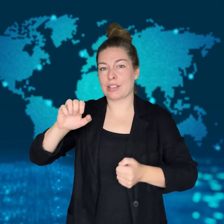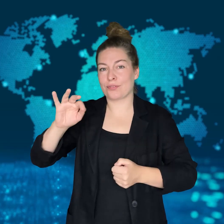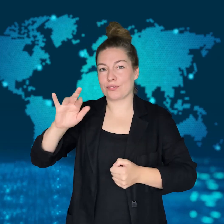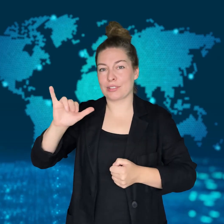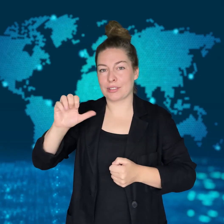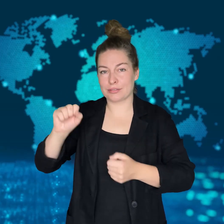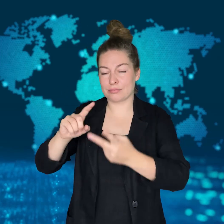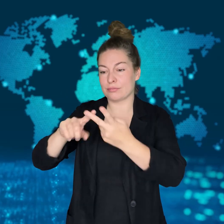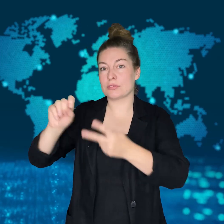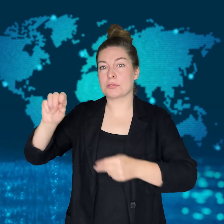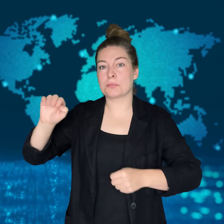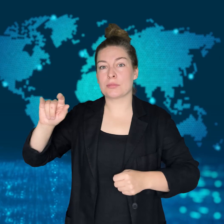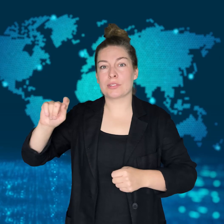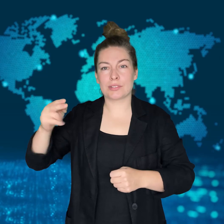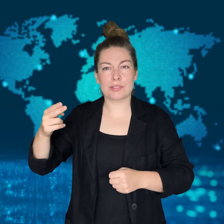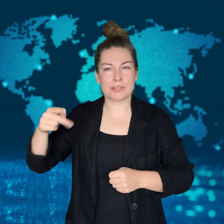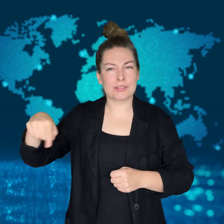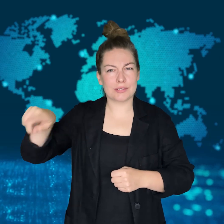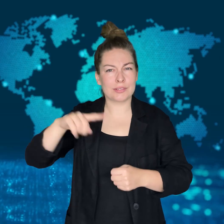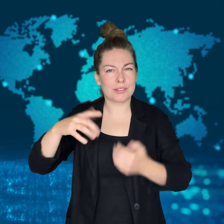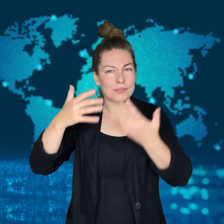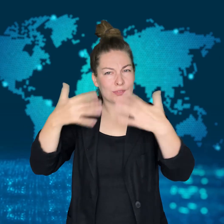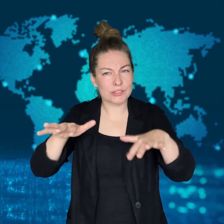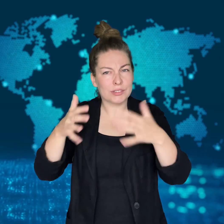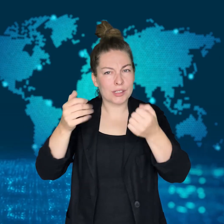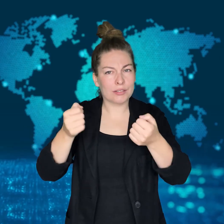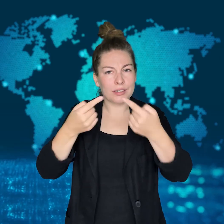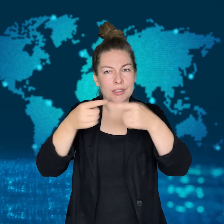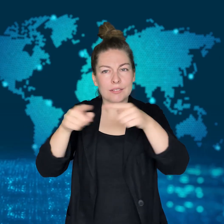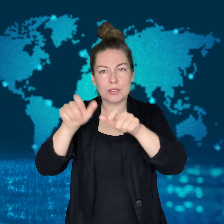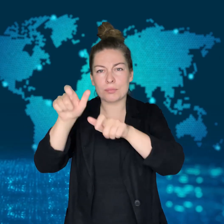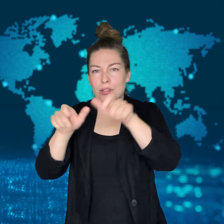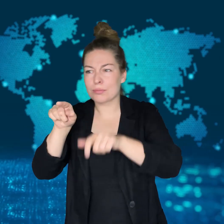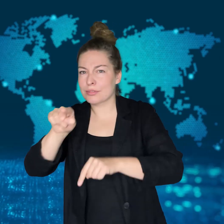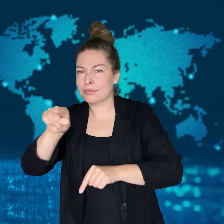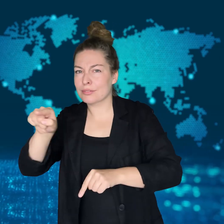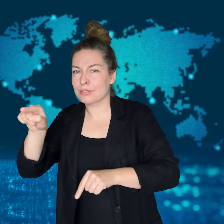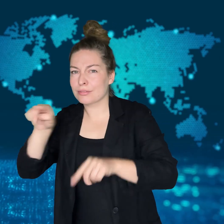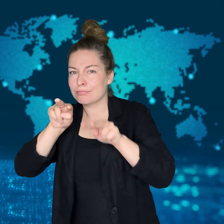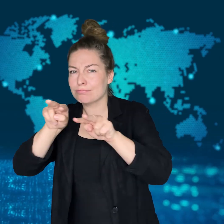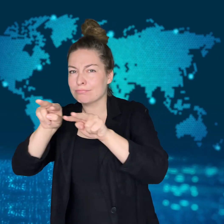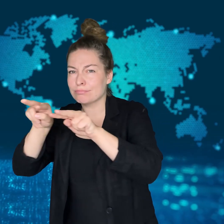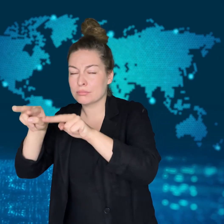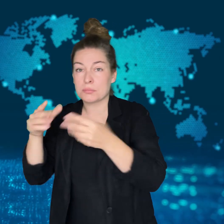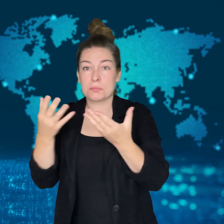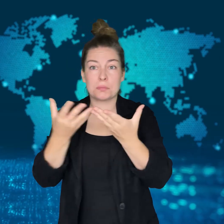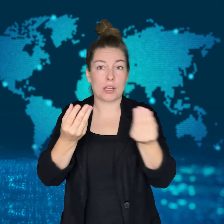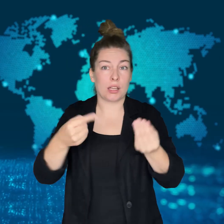what had happened to them.